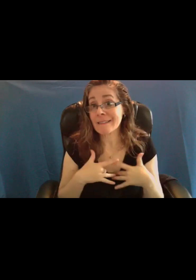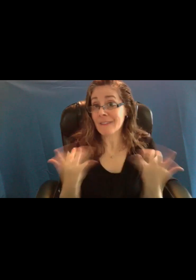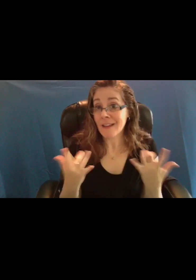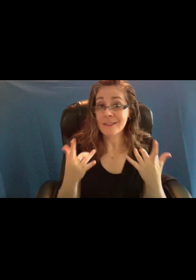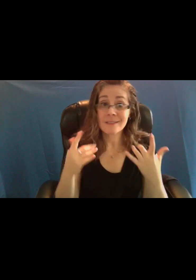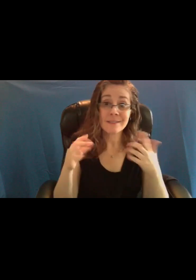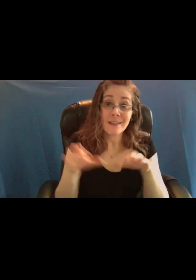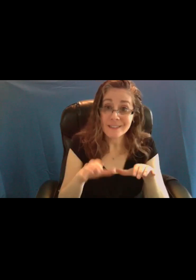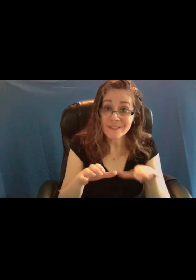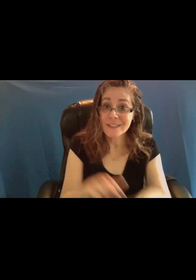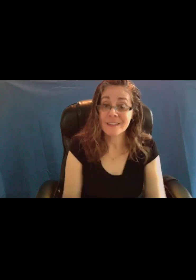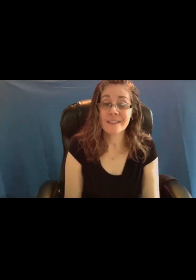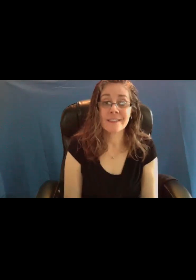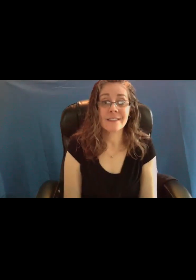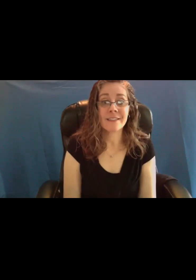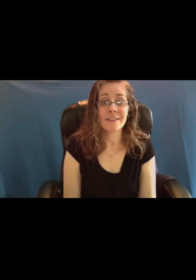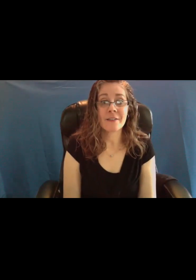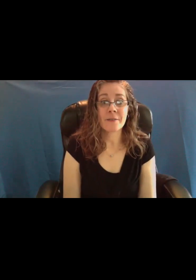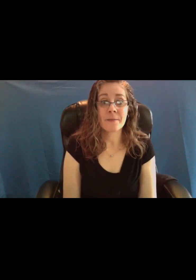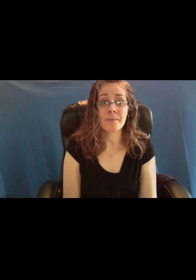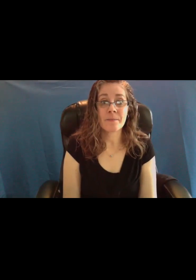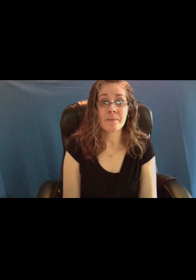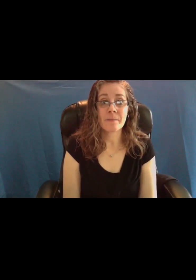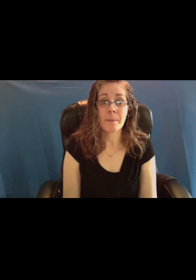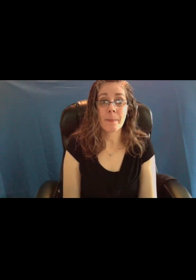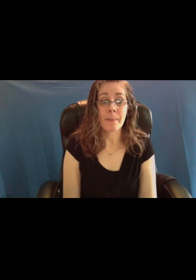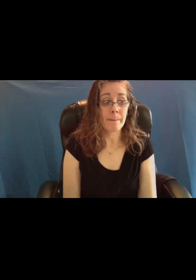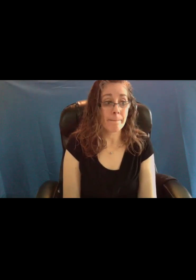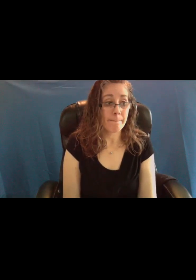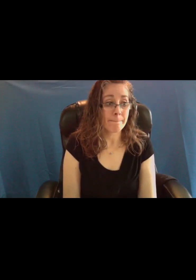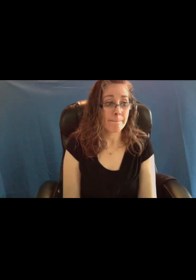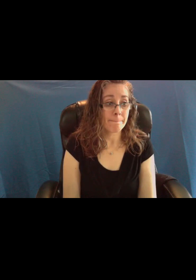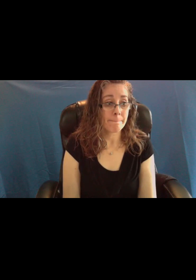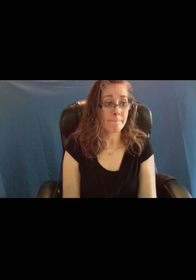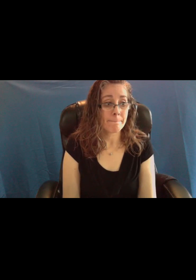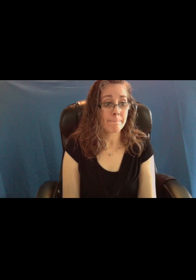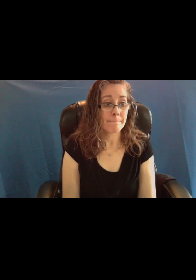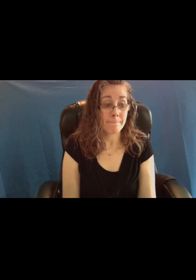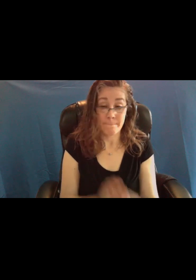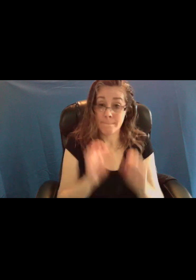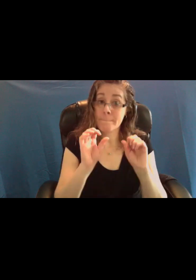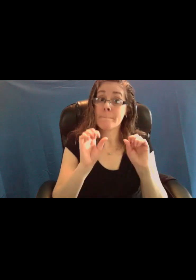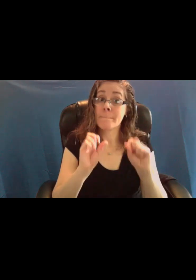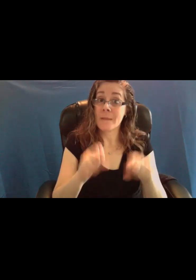and activities. You can post notice in advance. So, when you're